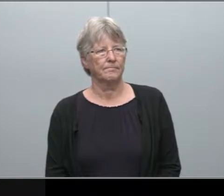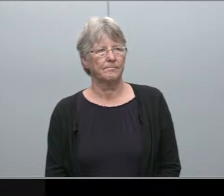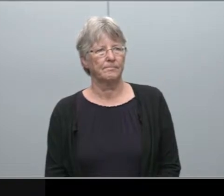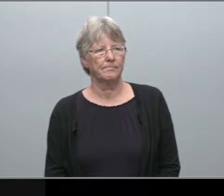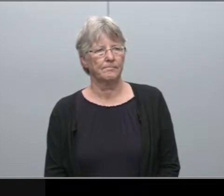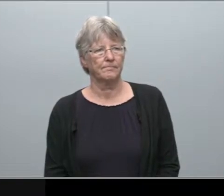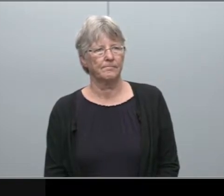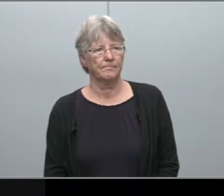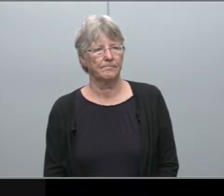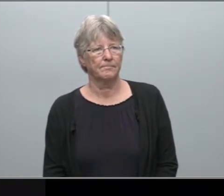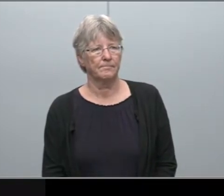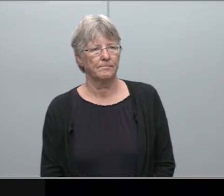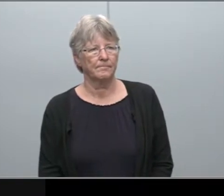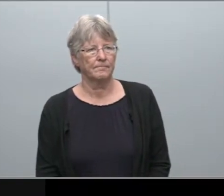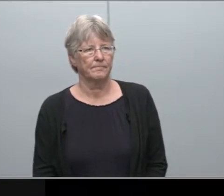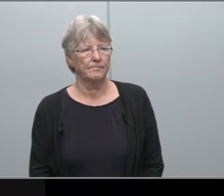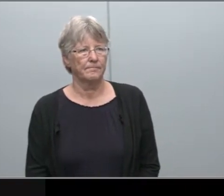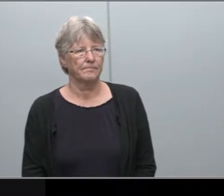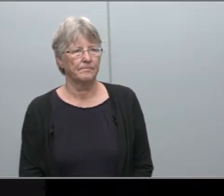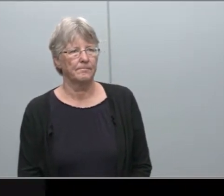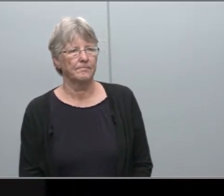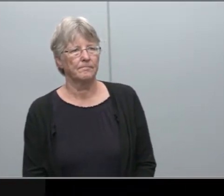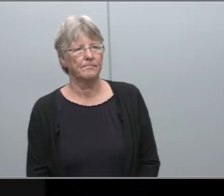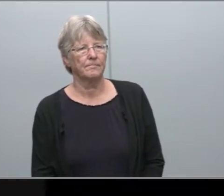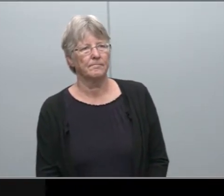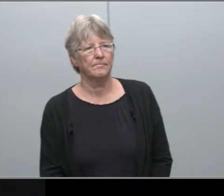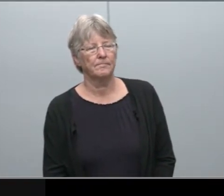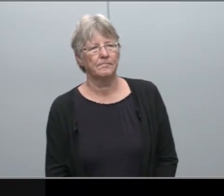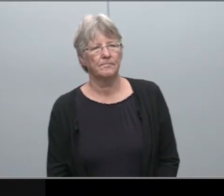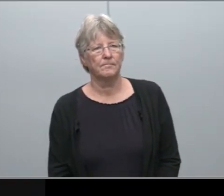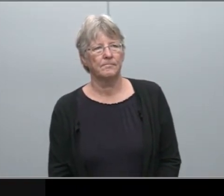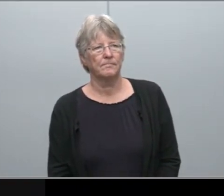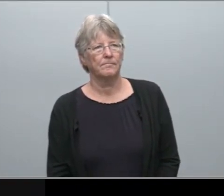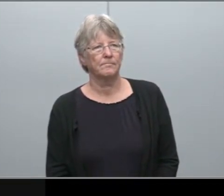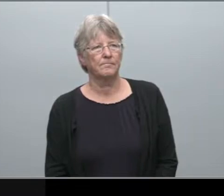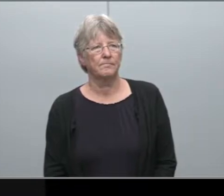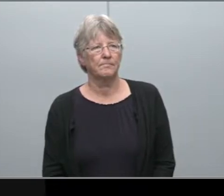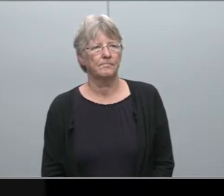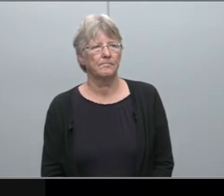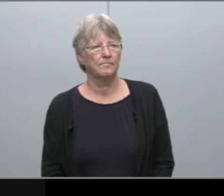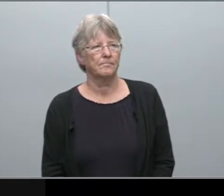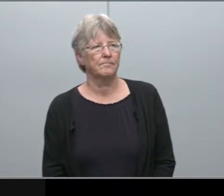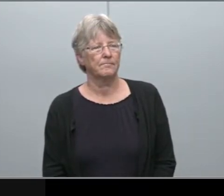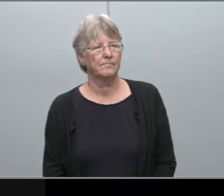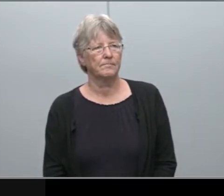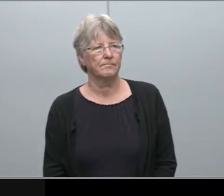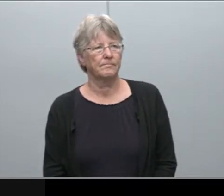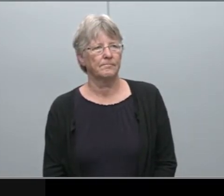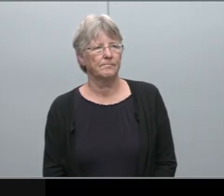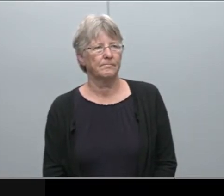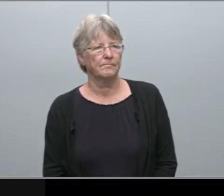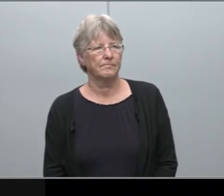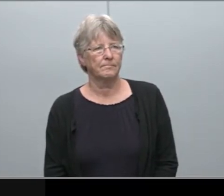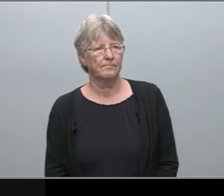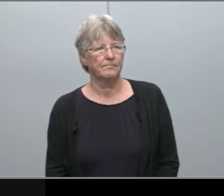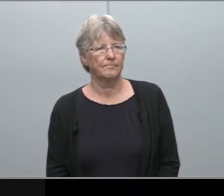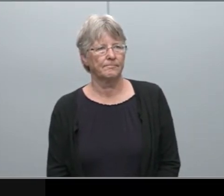All right, Mr. Itson, thank you so much for keeping us going. So our top thought for how to address student engagement